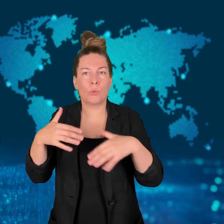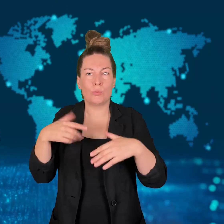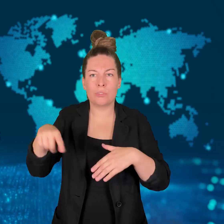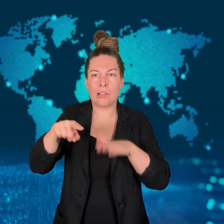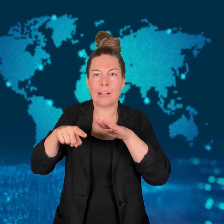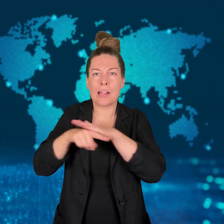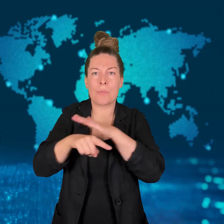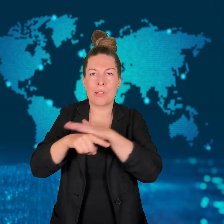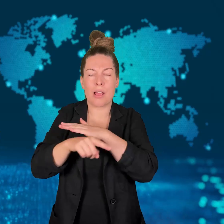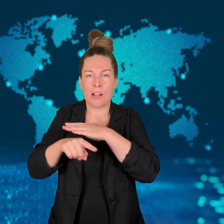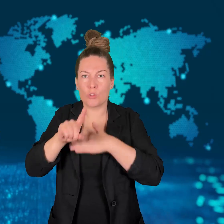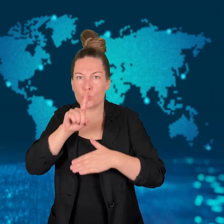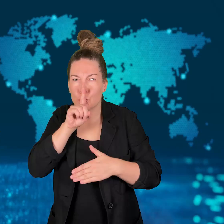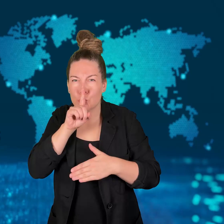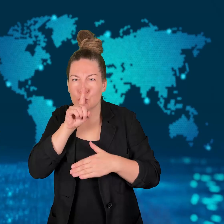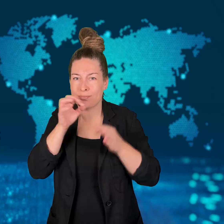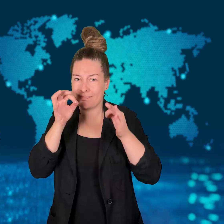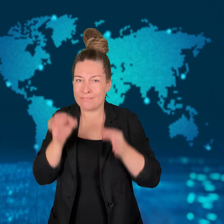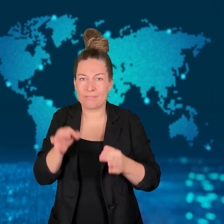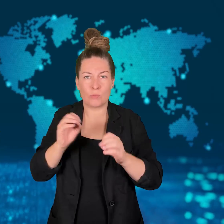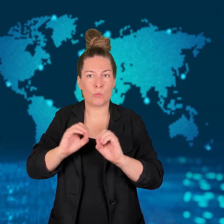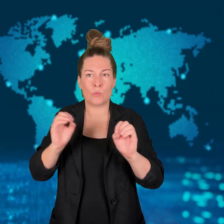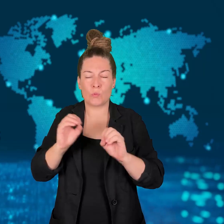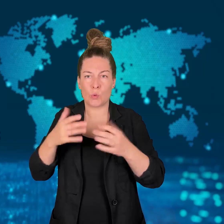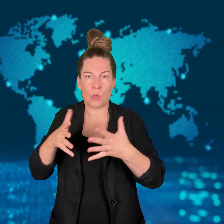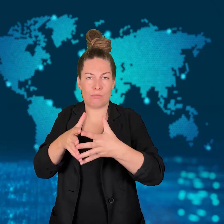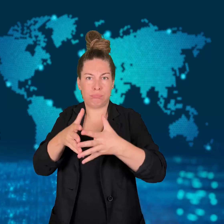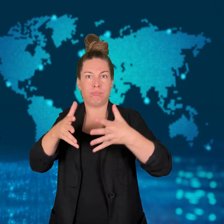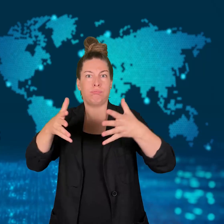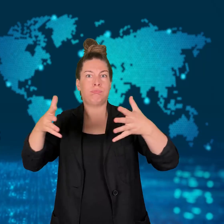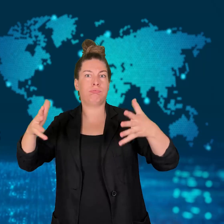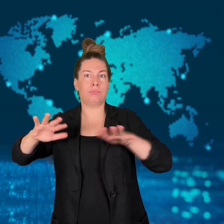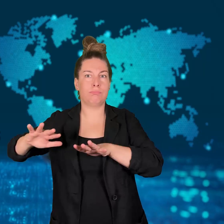the last year, with over 250,000 people suspected of